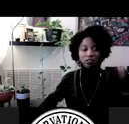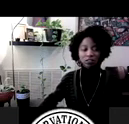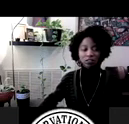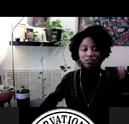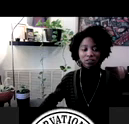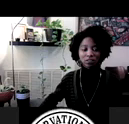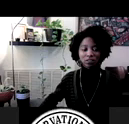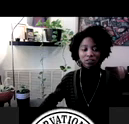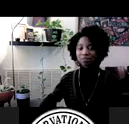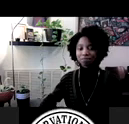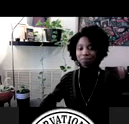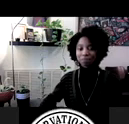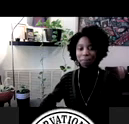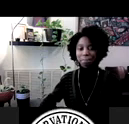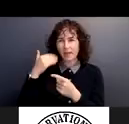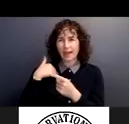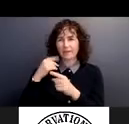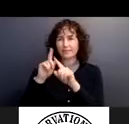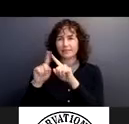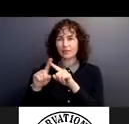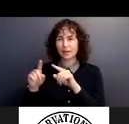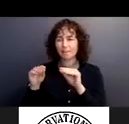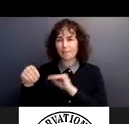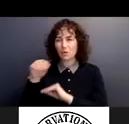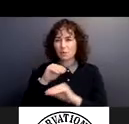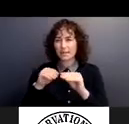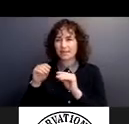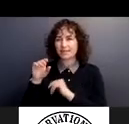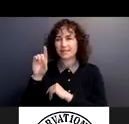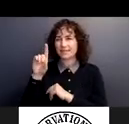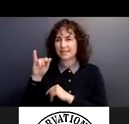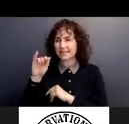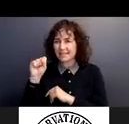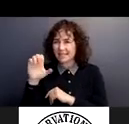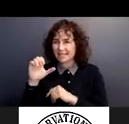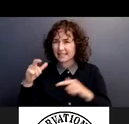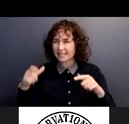they have these sort of movement disc type things that you can put in a chair.